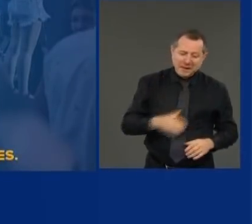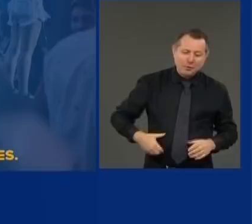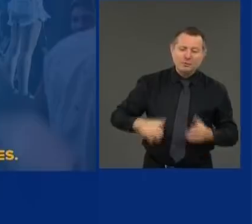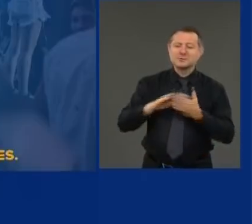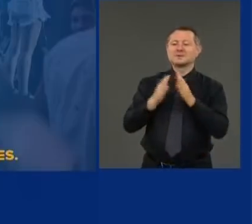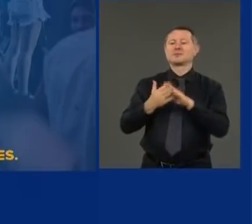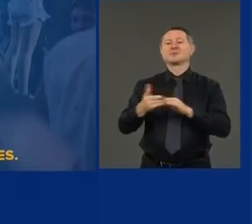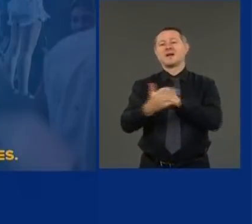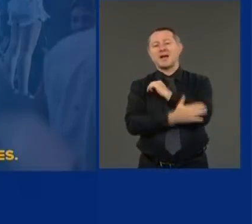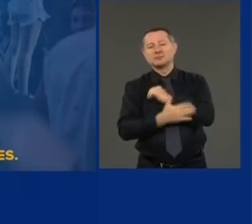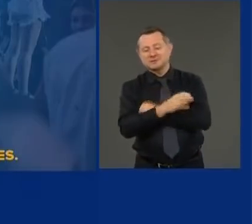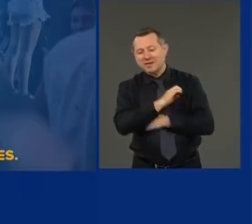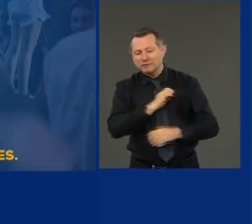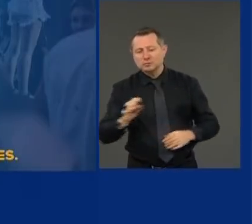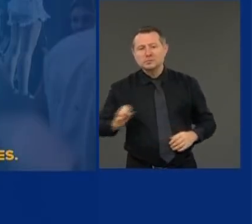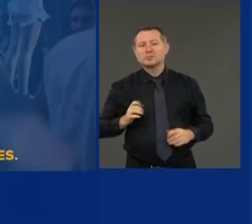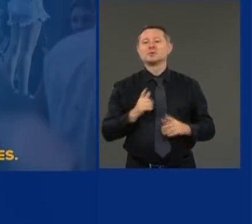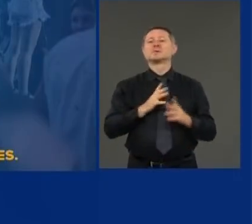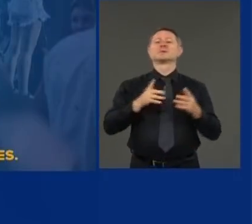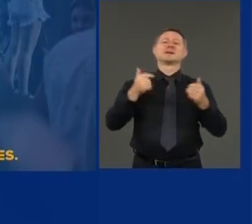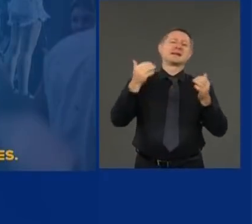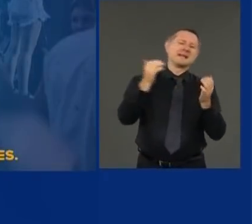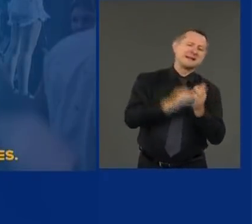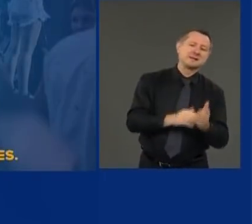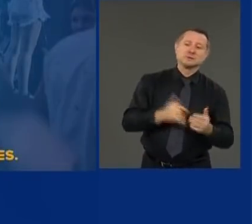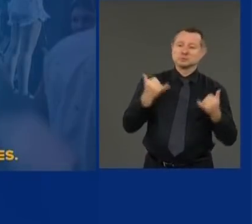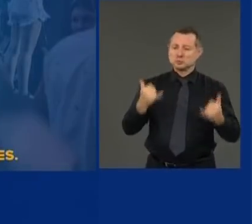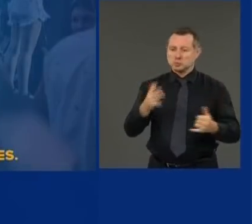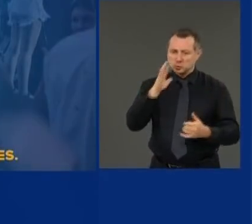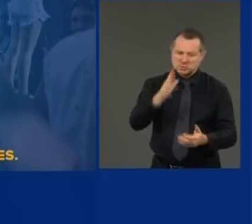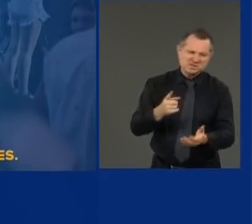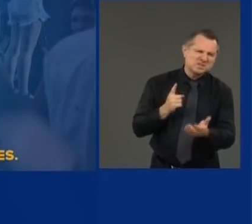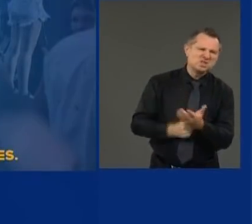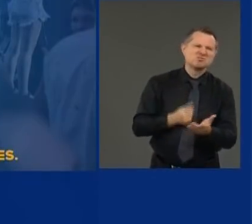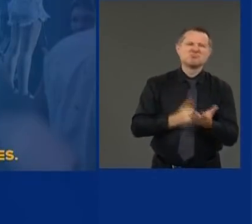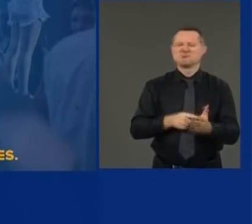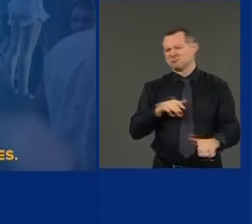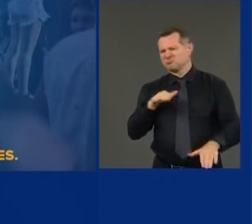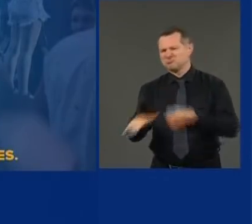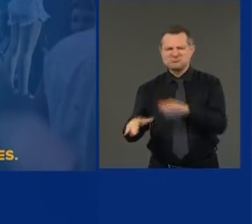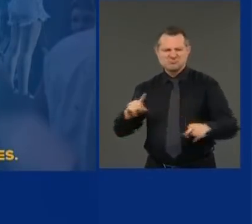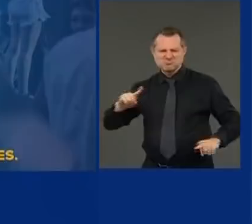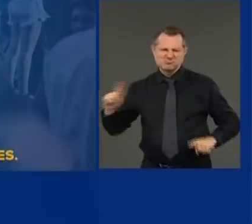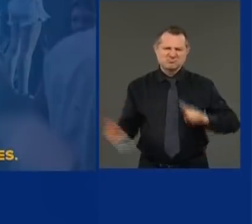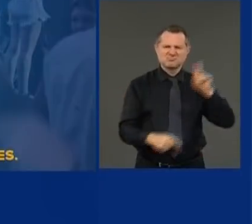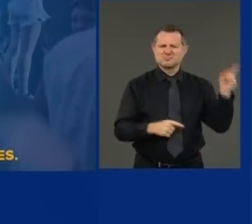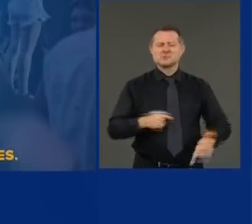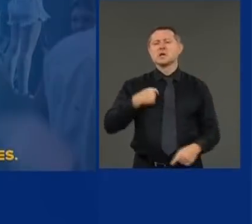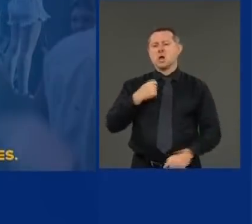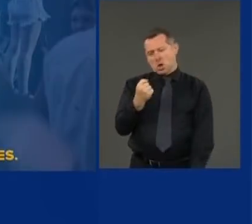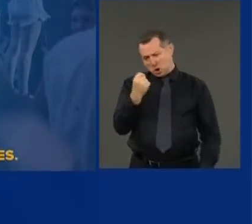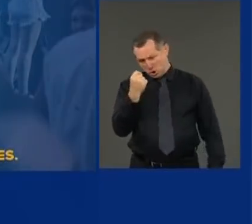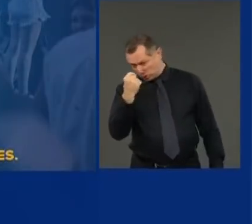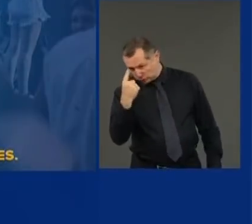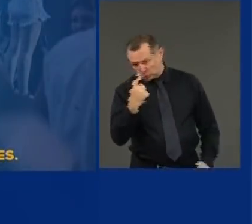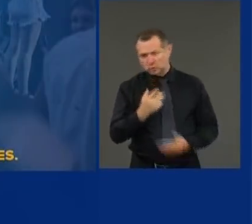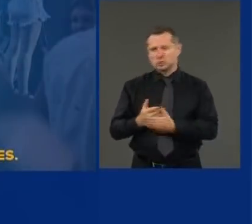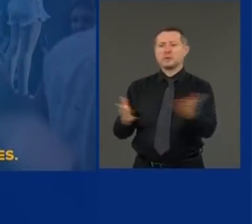GOVERNMENTS TO ENFORCE THE LAW. AND I TALK TO LOCAL GOVERNMENTS ABOUT THIS ALL THE TIME, MAYORS, COUNTY EXECUTIVES, ET CETERA,